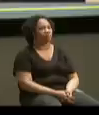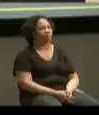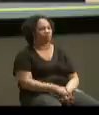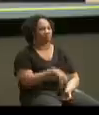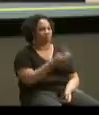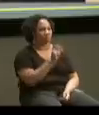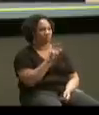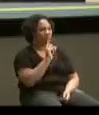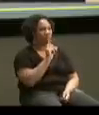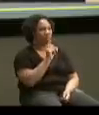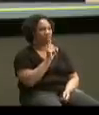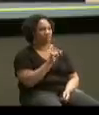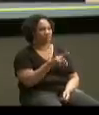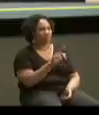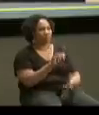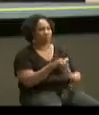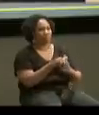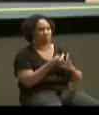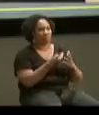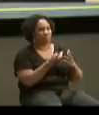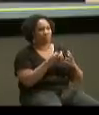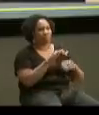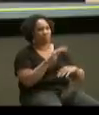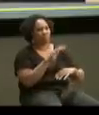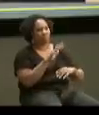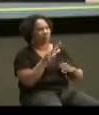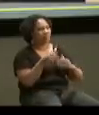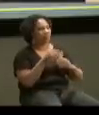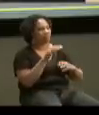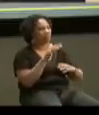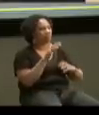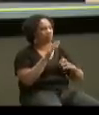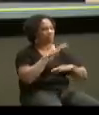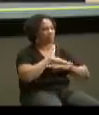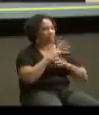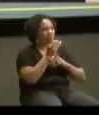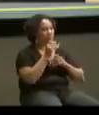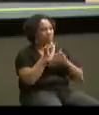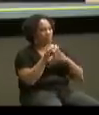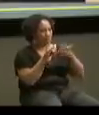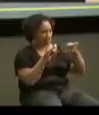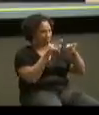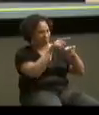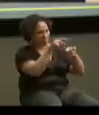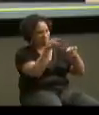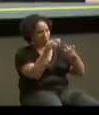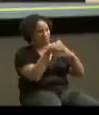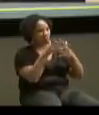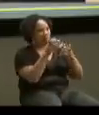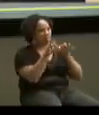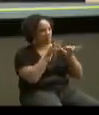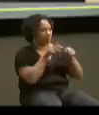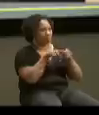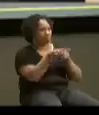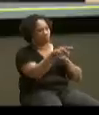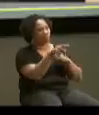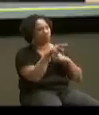WE HAVE, TO ANSWER THAT QUESTION, AN ENTIRE DESK OUTSIDE OF GSA REGIONAL STAFF WHO WANT TO EXPLAIN TO YOU HOW WE CAN